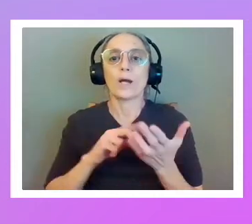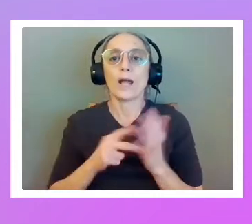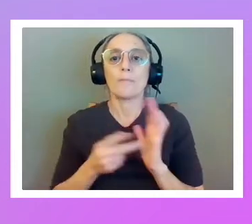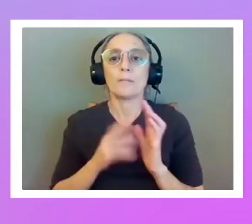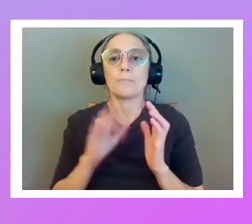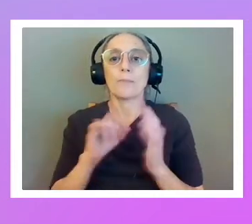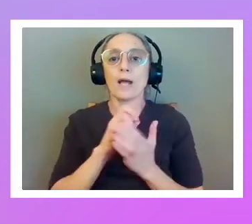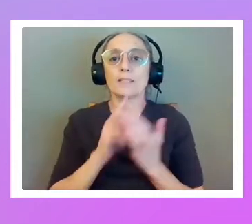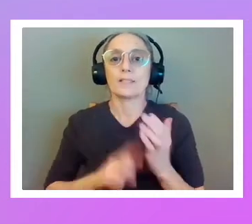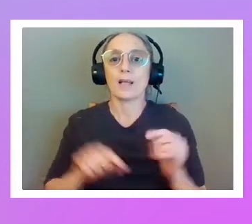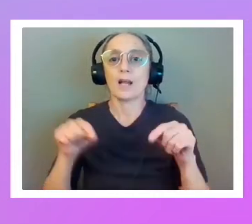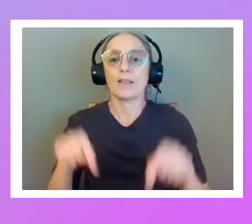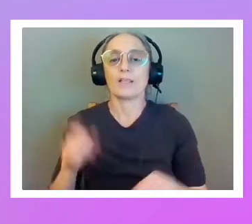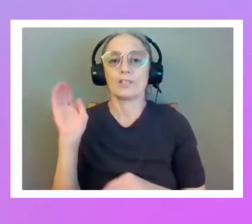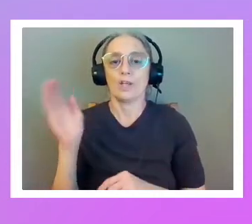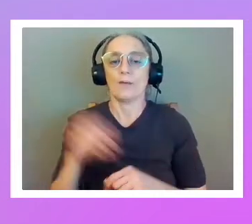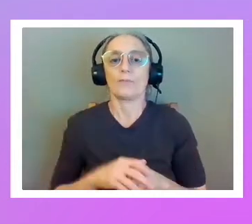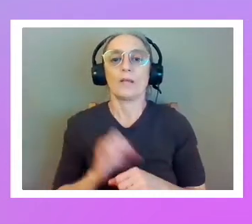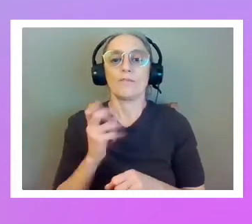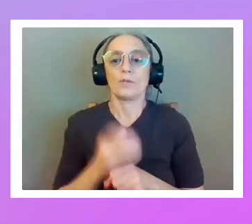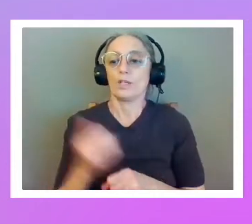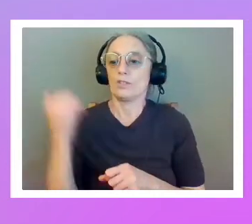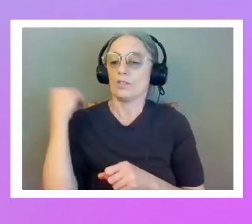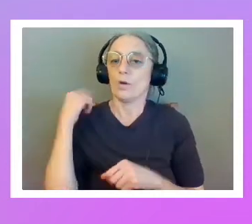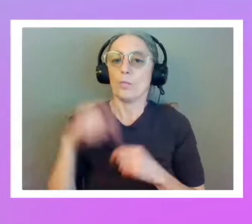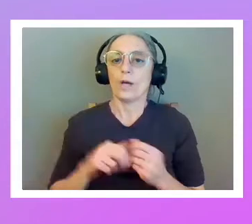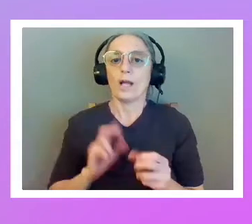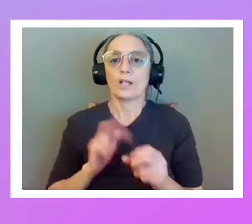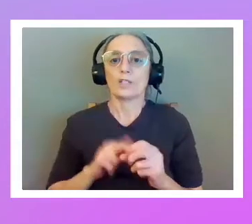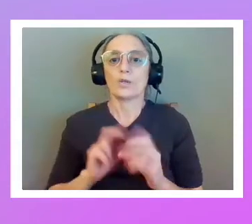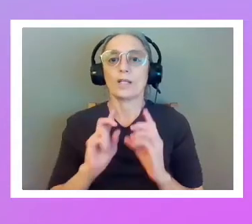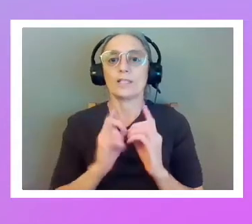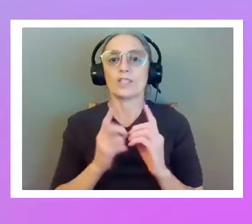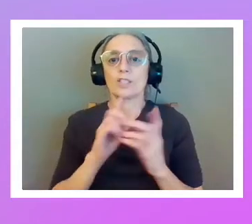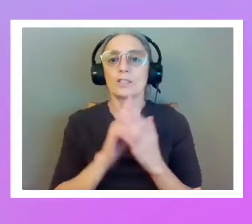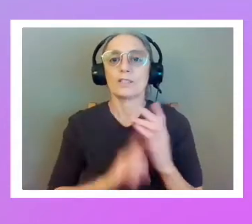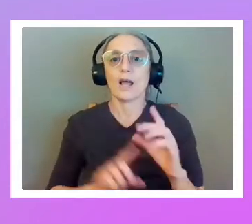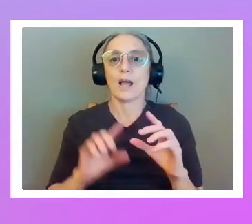A few years ago when I joined the digital design team at RBC